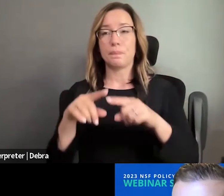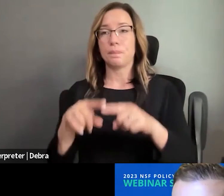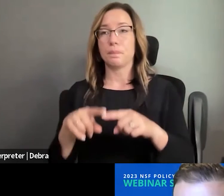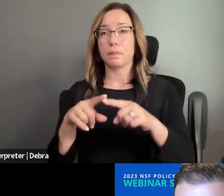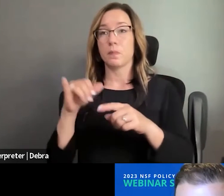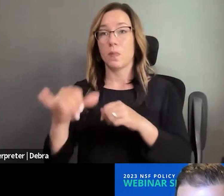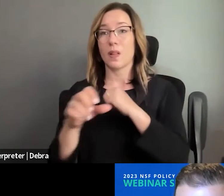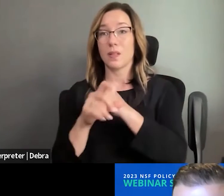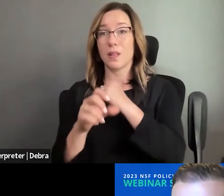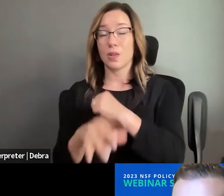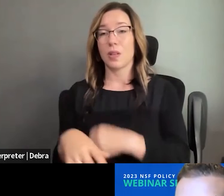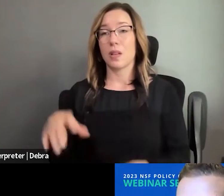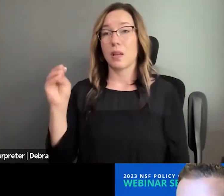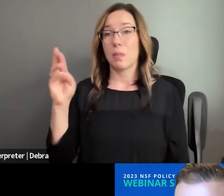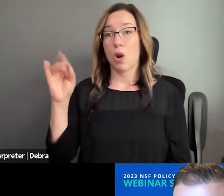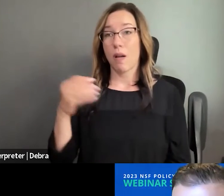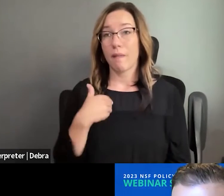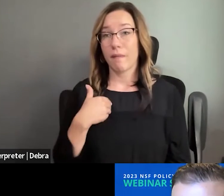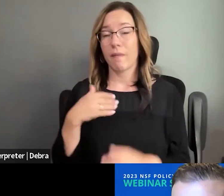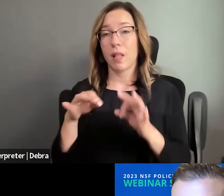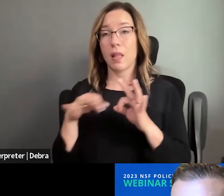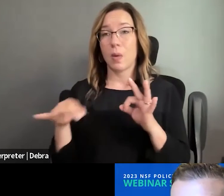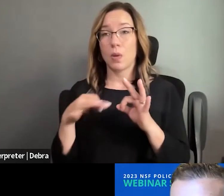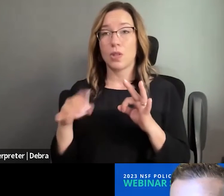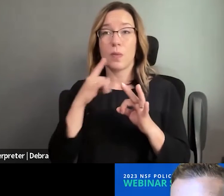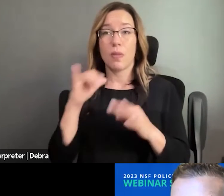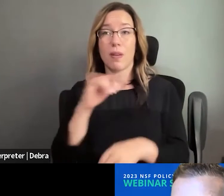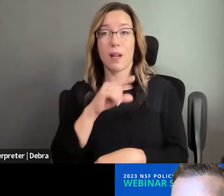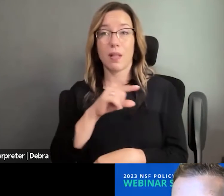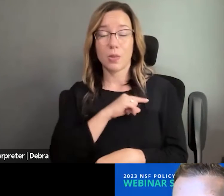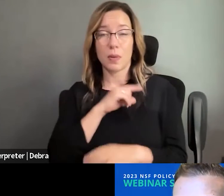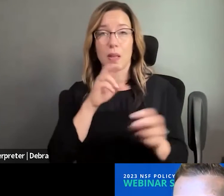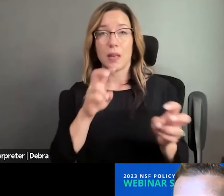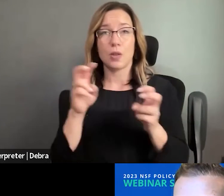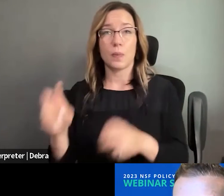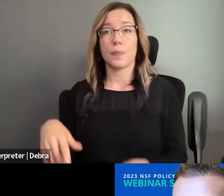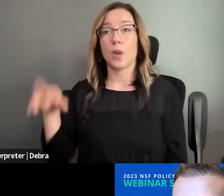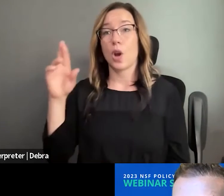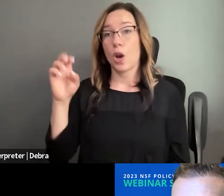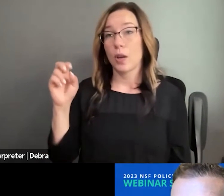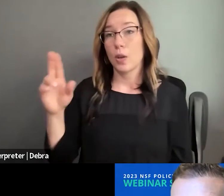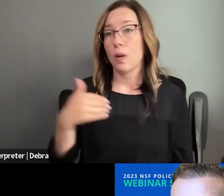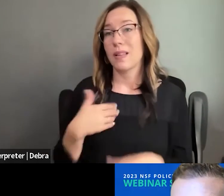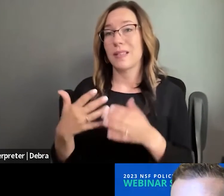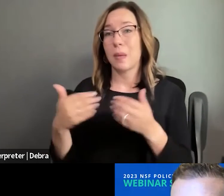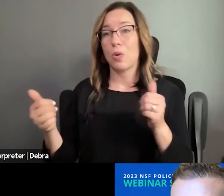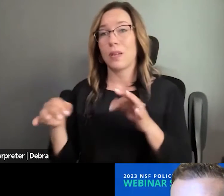For example, MRI has language on this eligibility issue, REU has separate language on this issue.